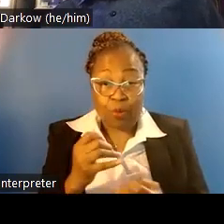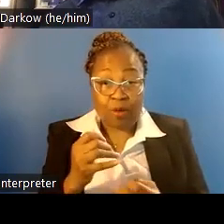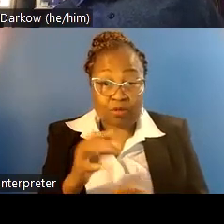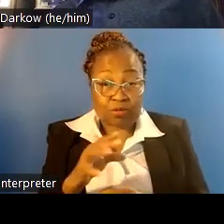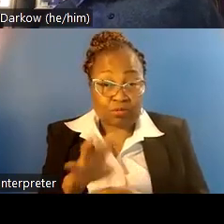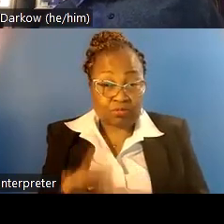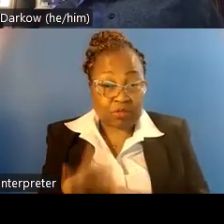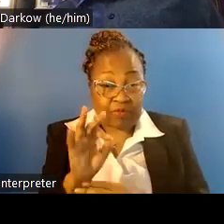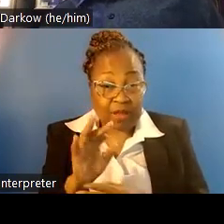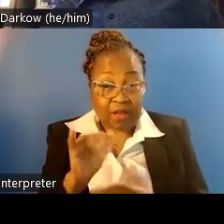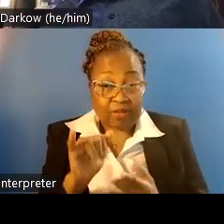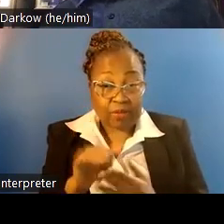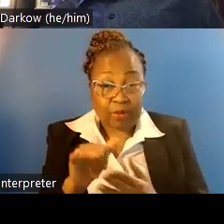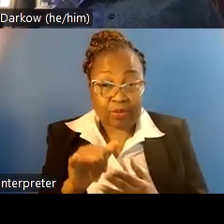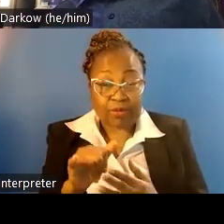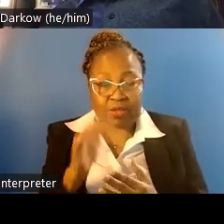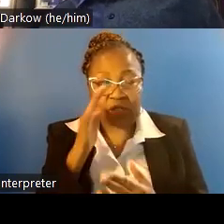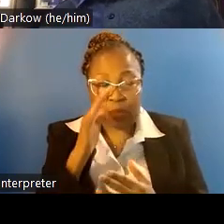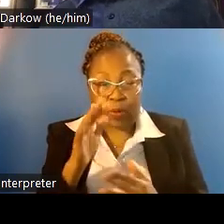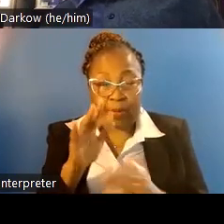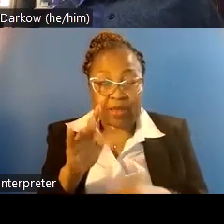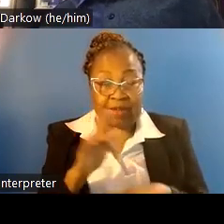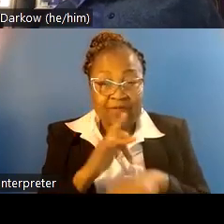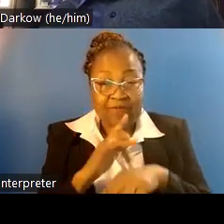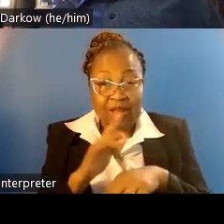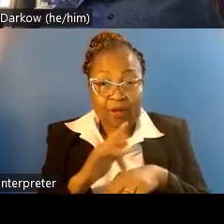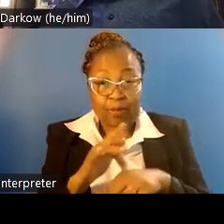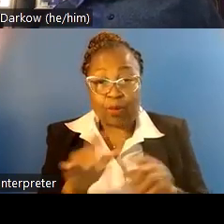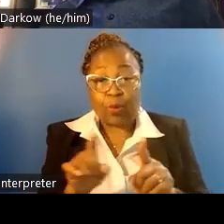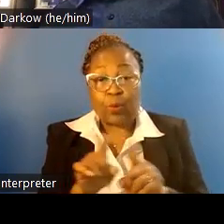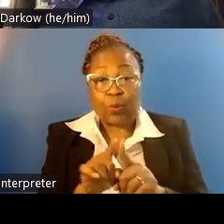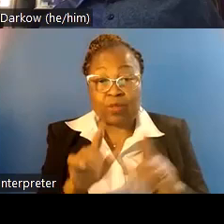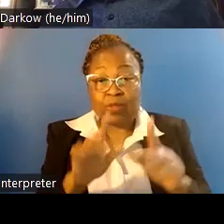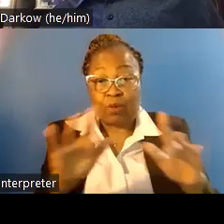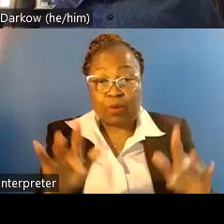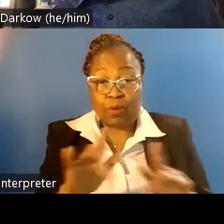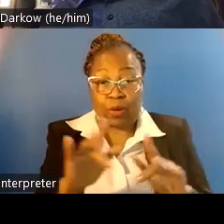they'll be available with the recording. So thank you.